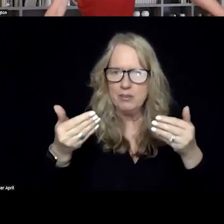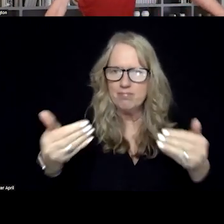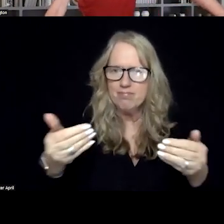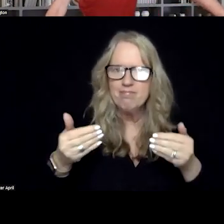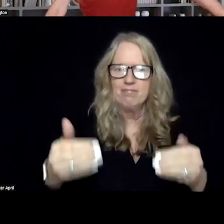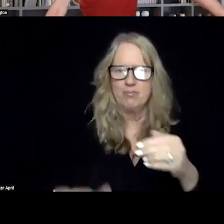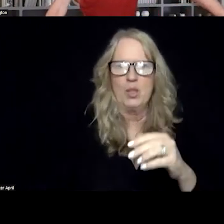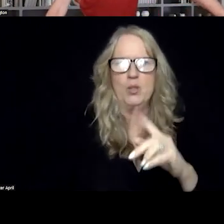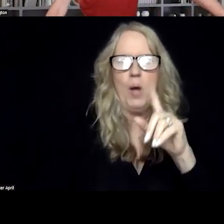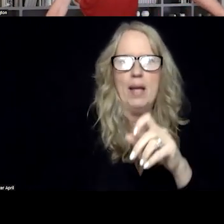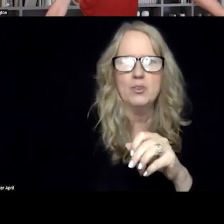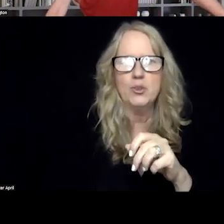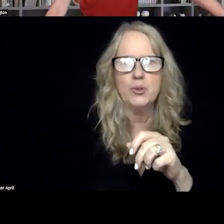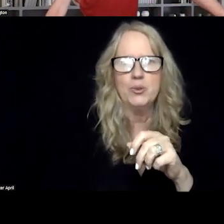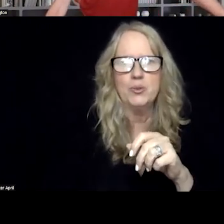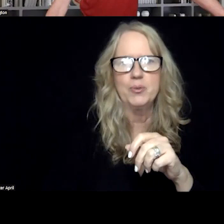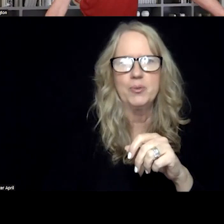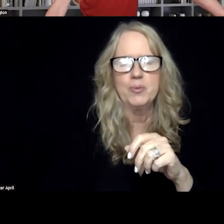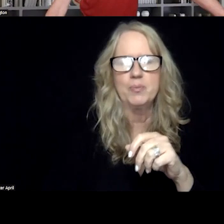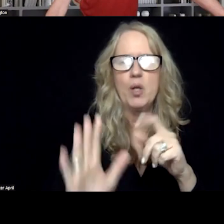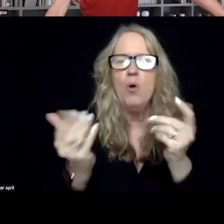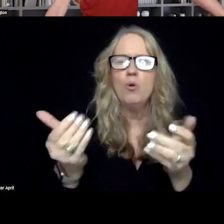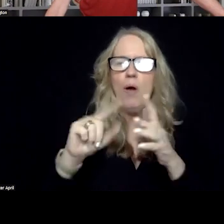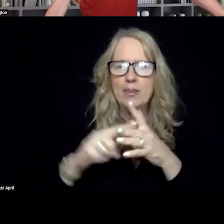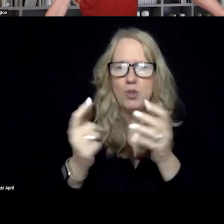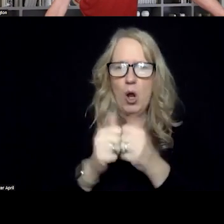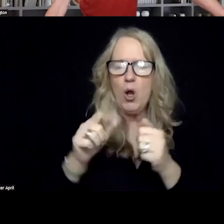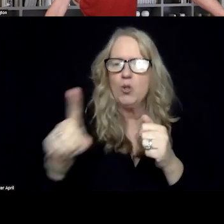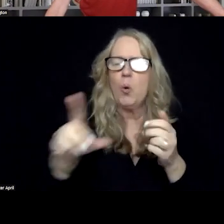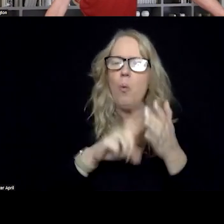WE ARE GOING TO START BY GIVING US A BASELINE.